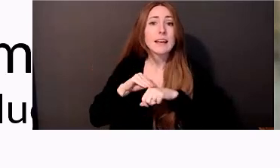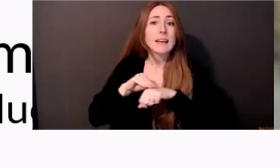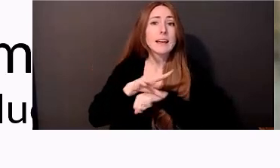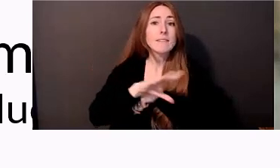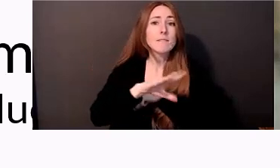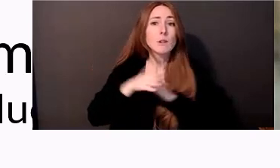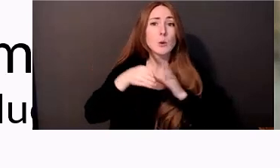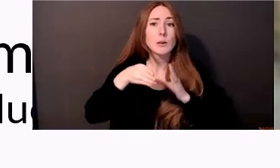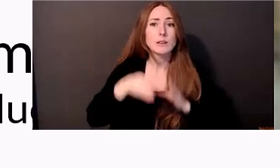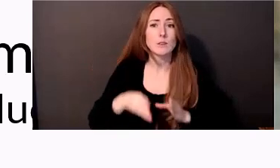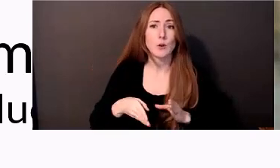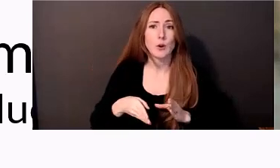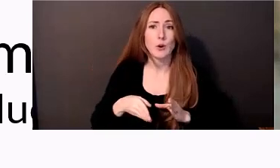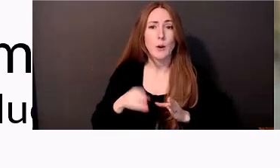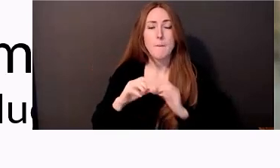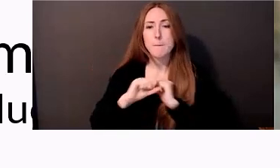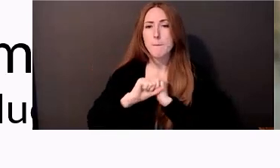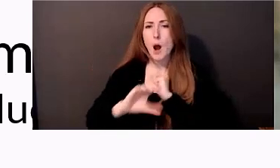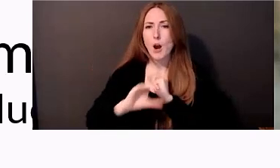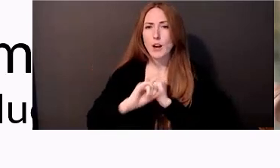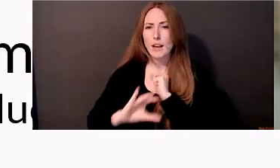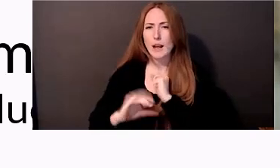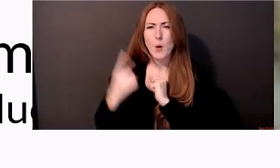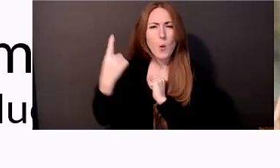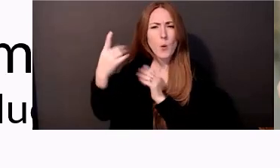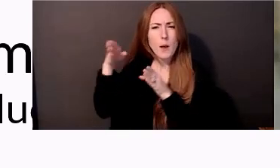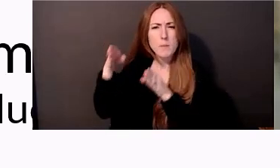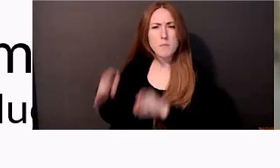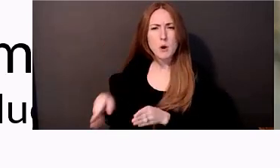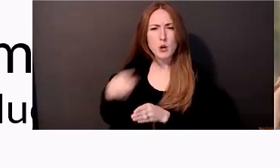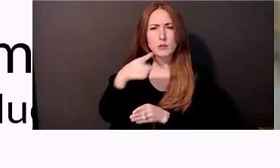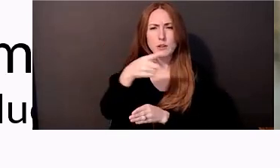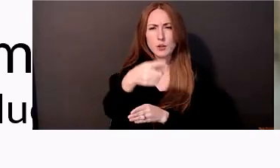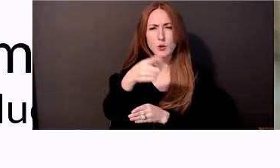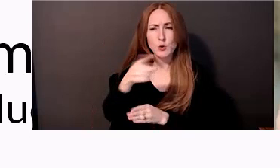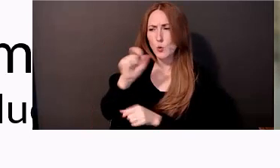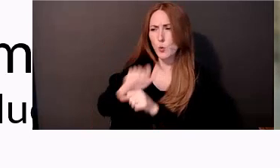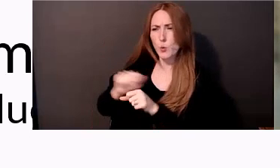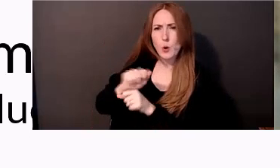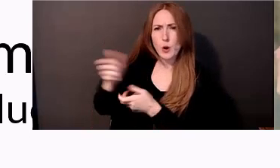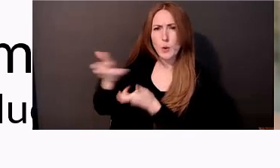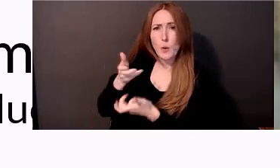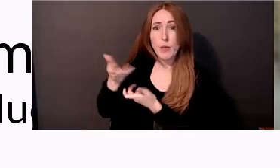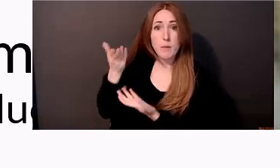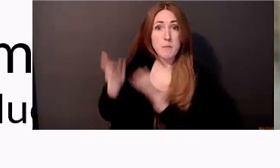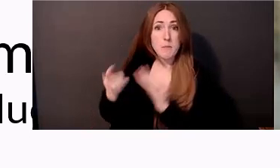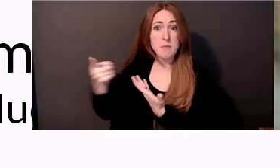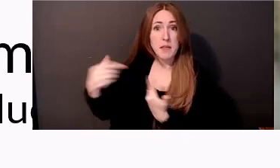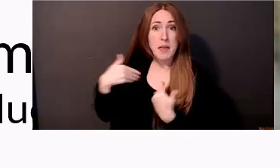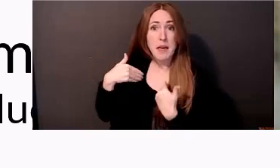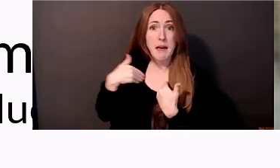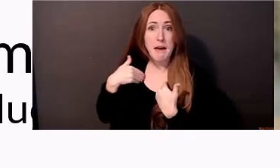to have a handle or a great following online? On Twitter?